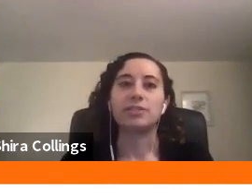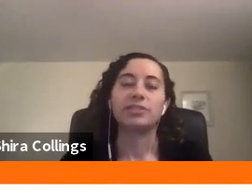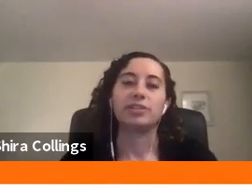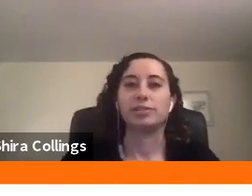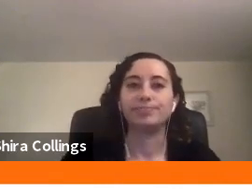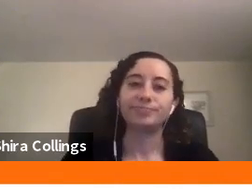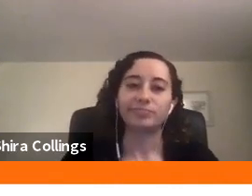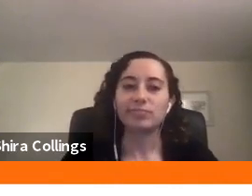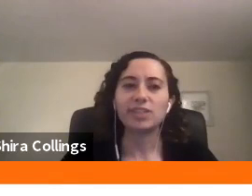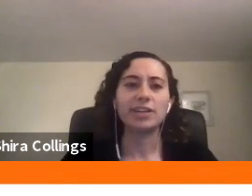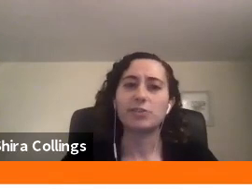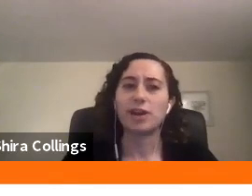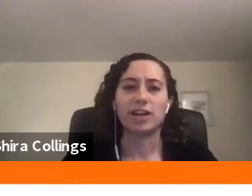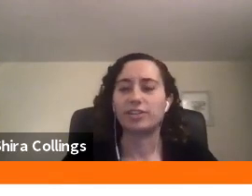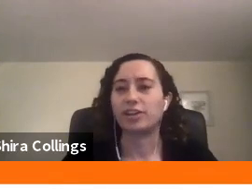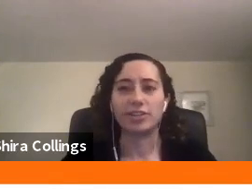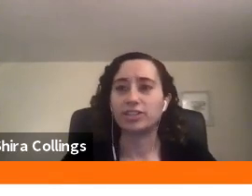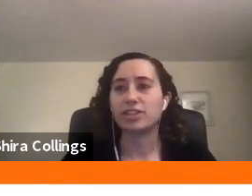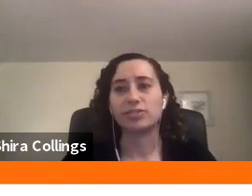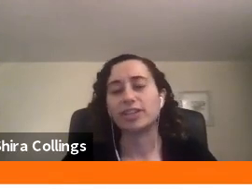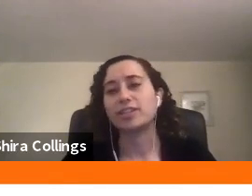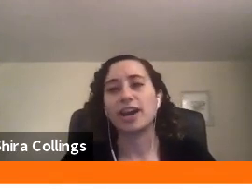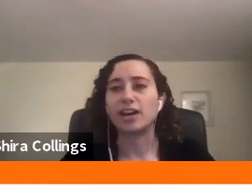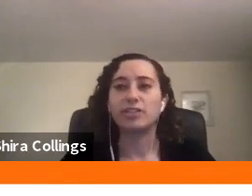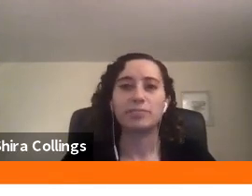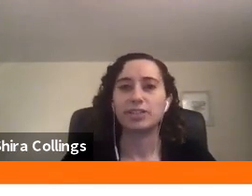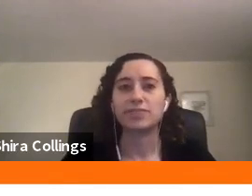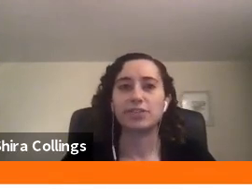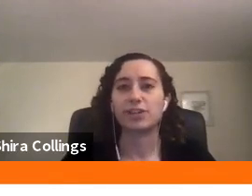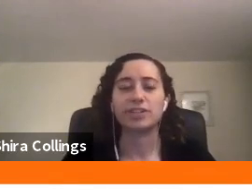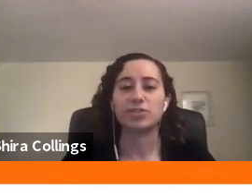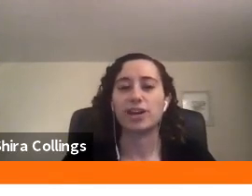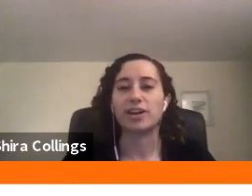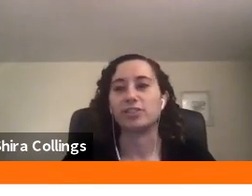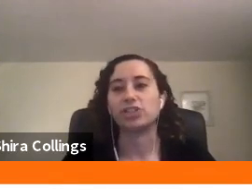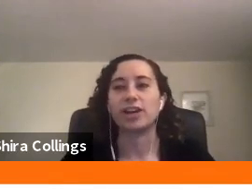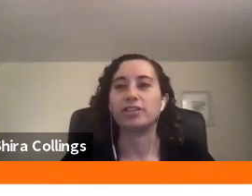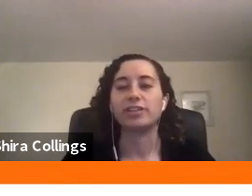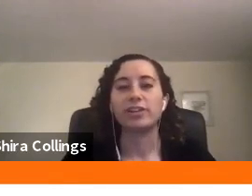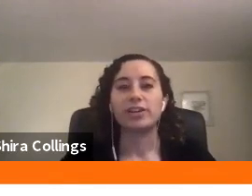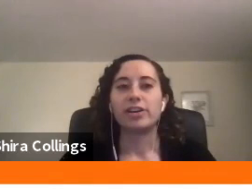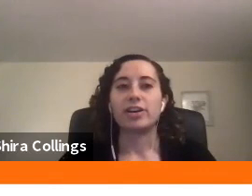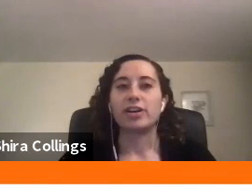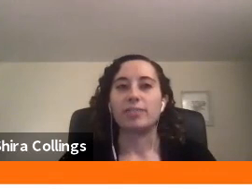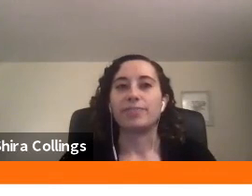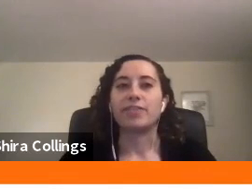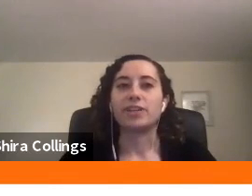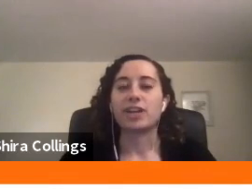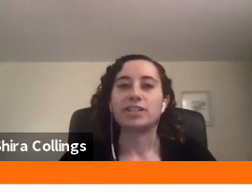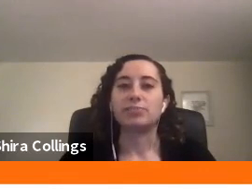a negative SKRIPter or an -- descriptor or an insult. Here is some of the ways that weight stigma shows up.